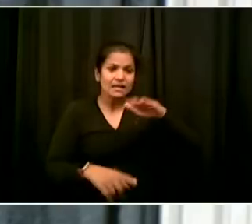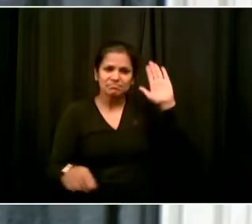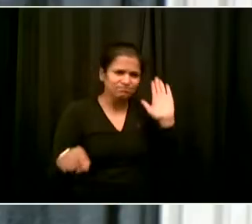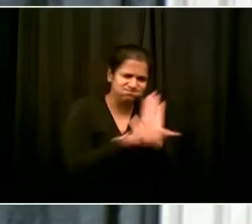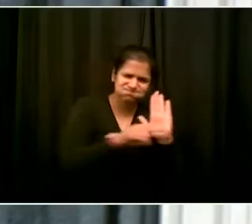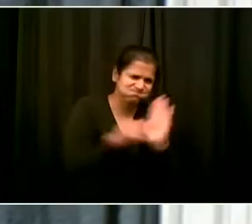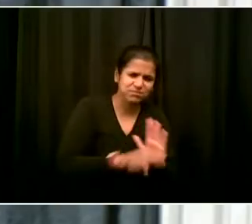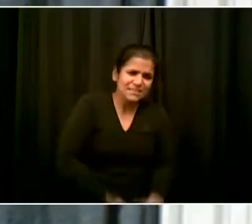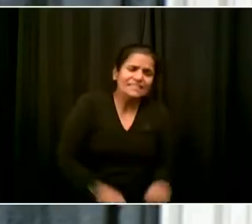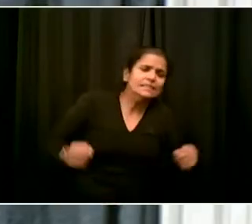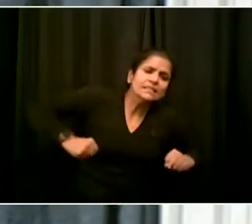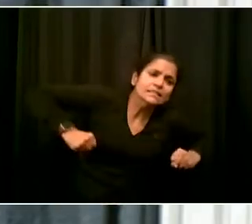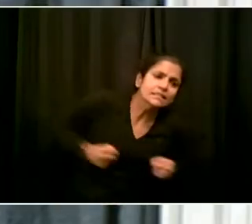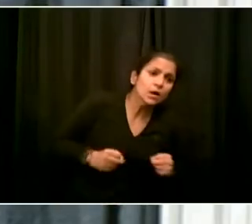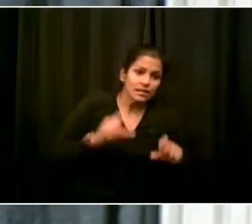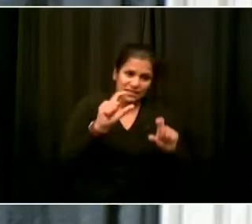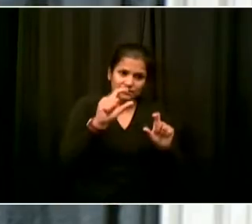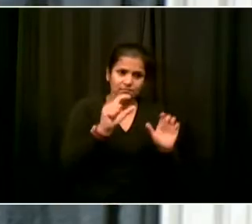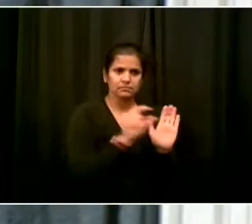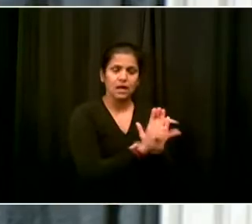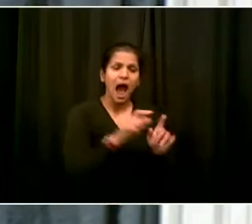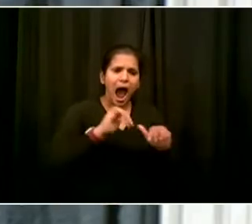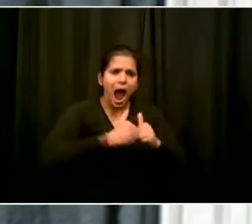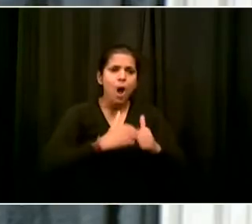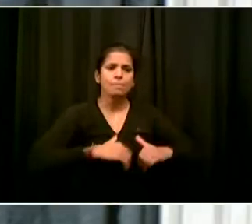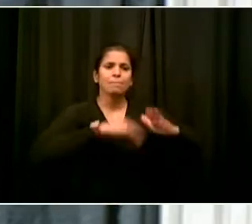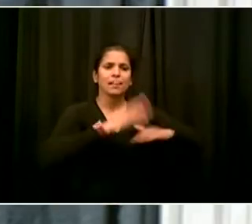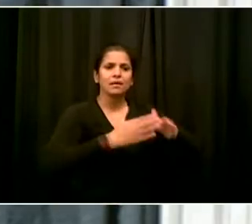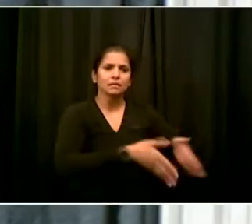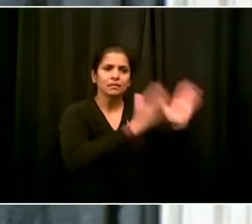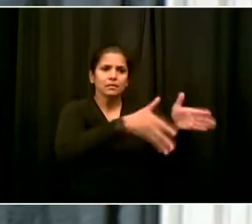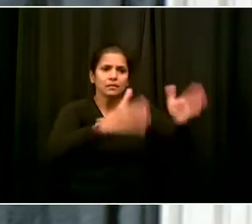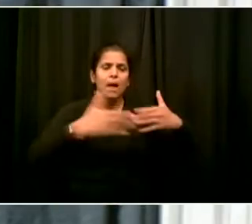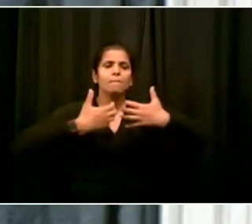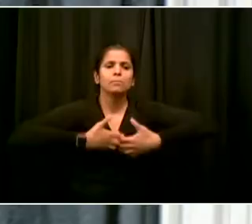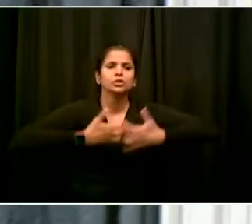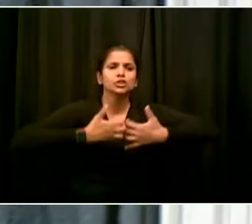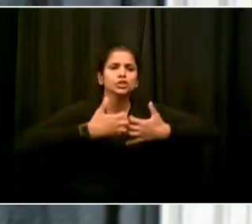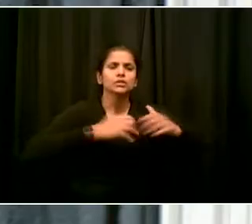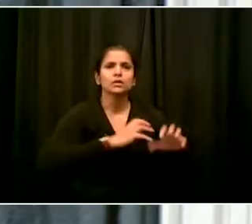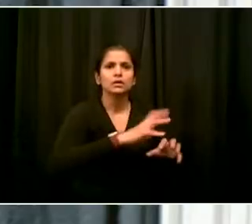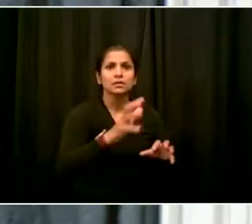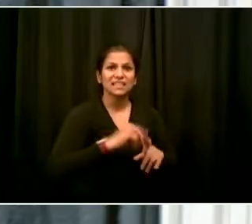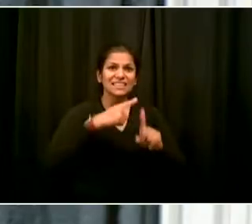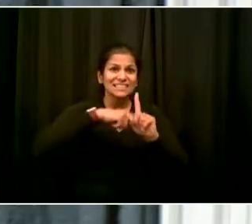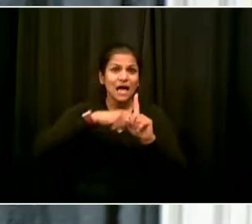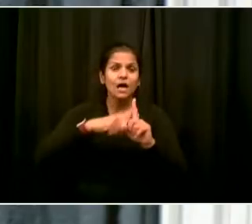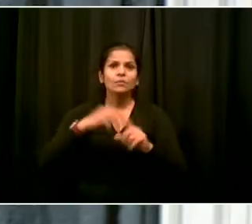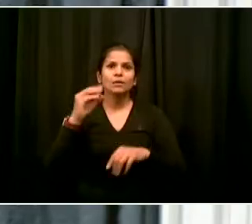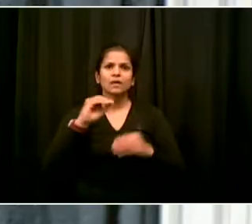CUCURRENENTLY HAS THE ABILITY TO